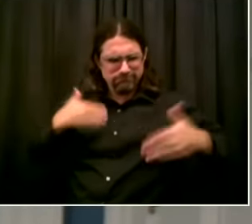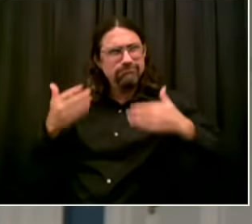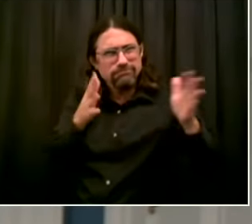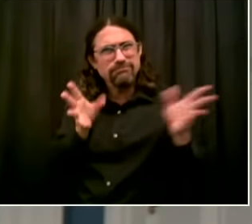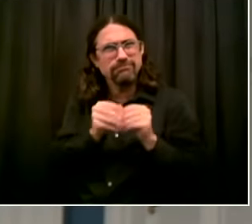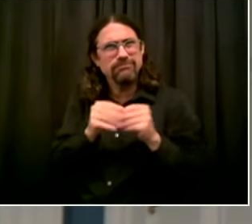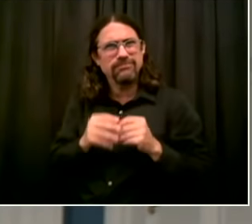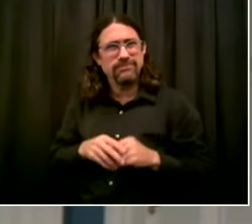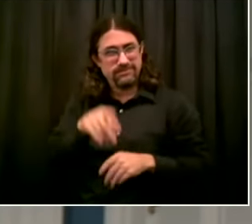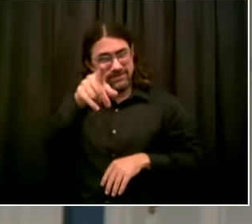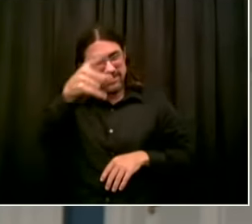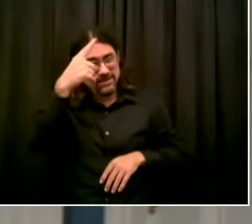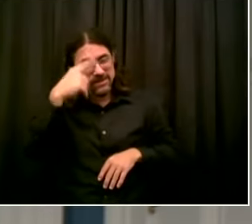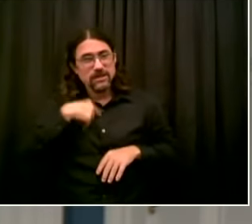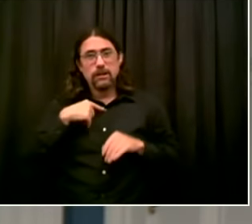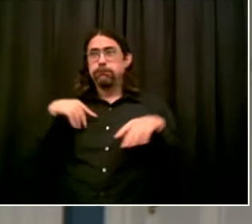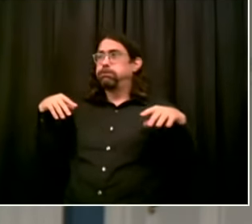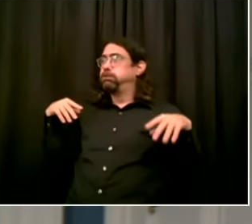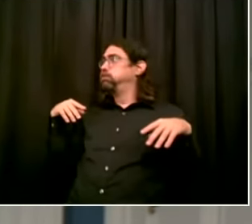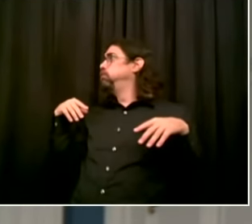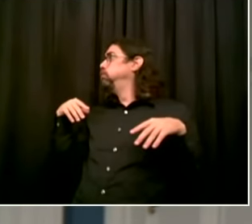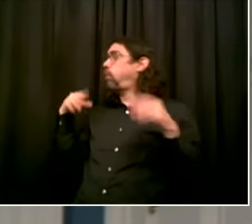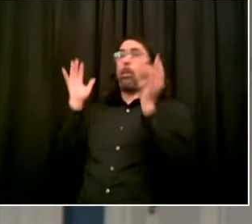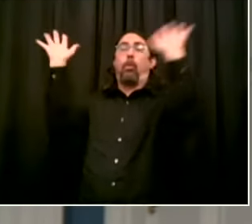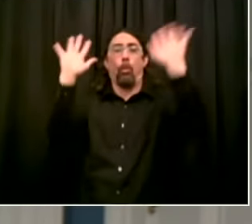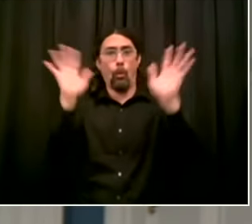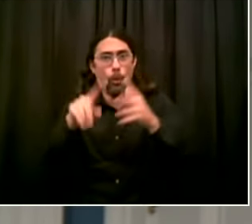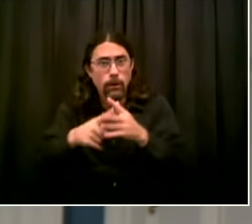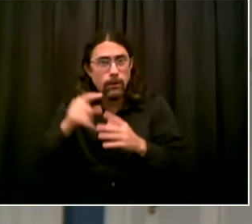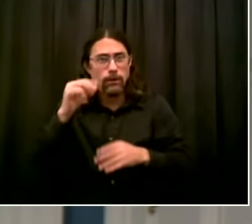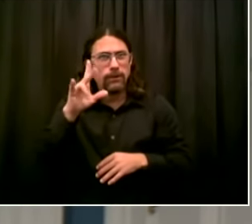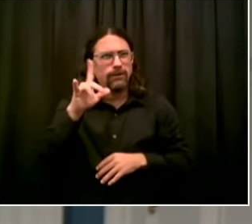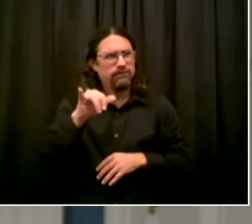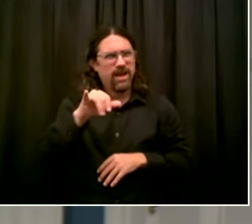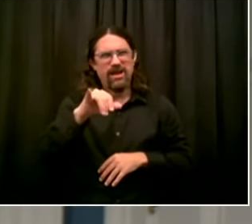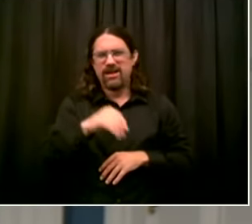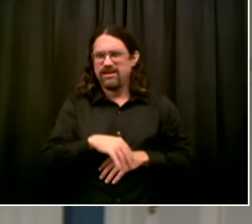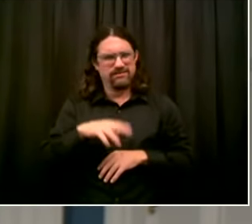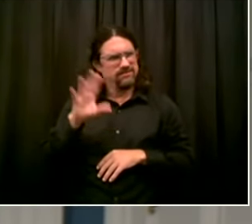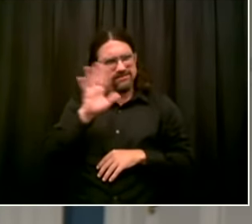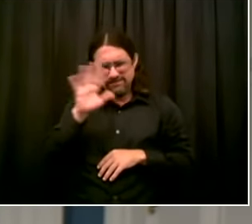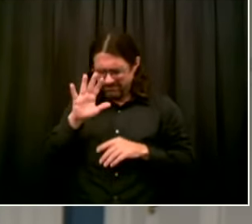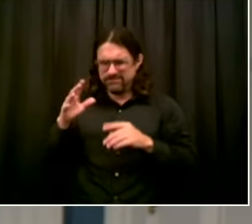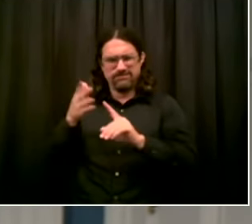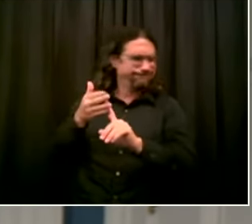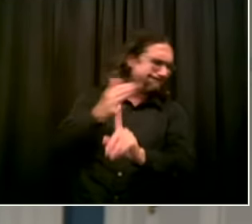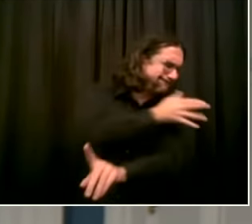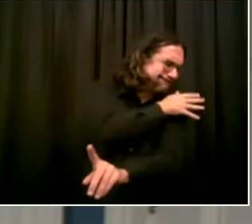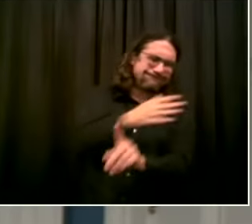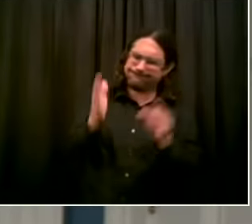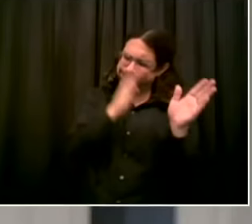WHAT HE IS REFERRING TO. I WILL LET THE CHANCELLOR SOME